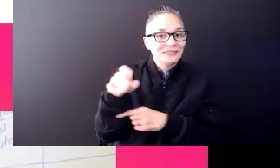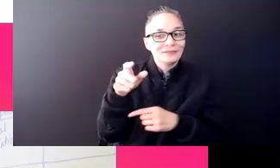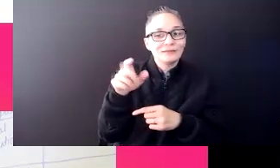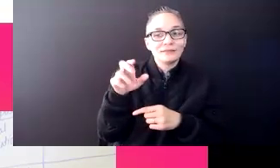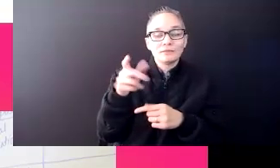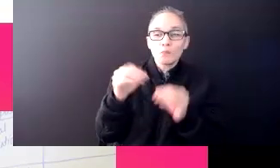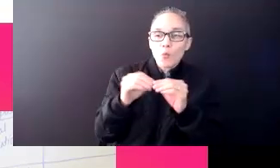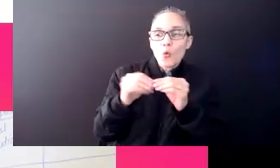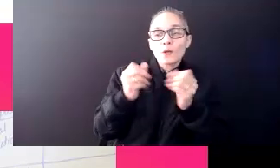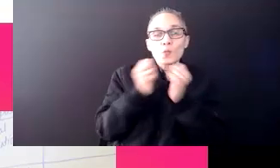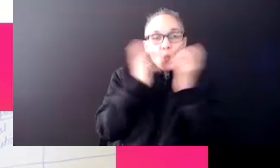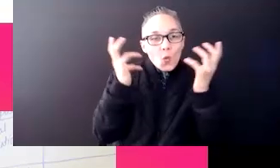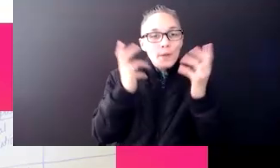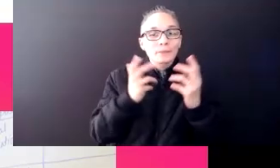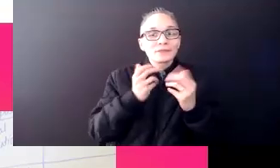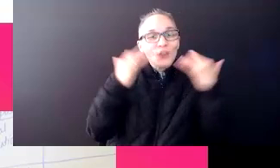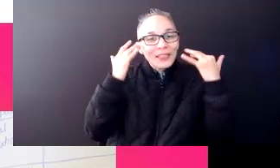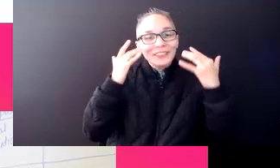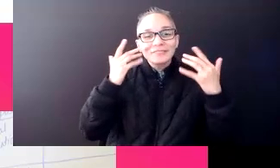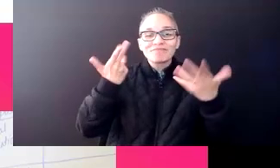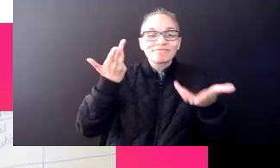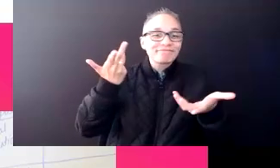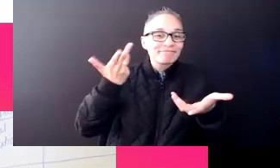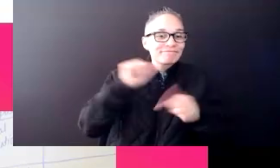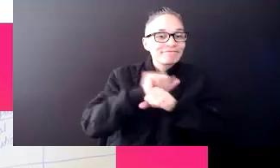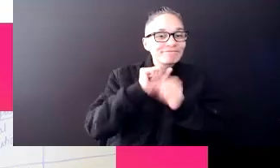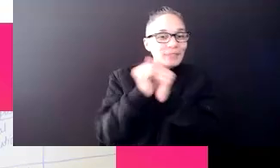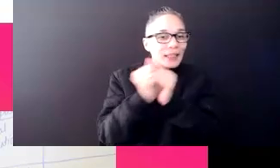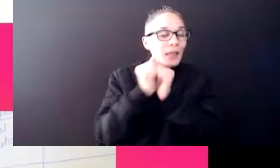warm environment, collaborative, community in our classroom.